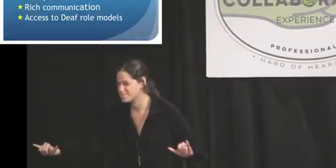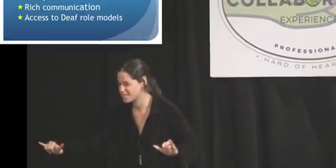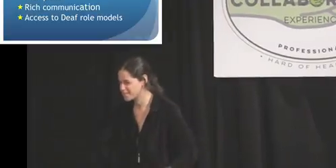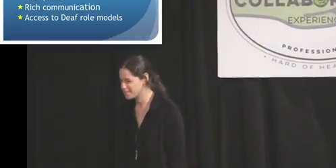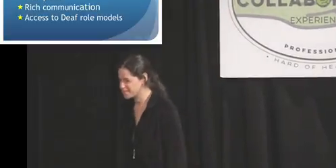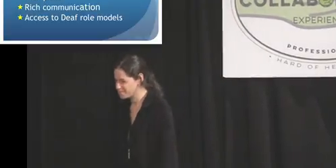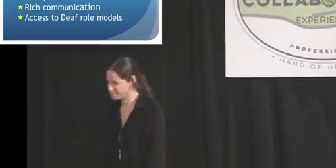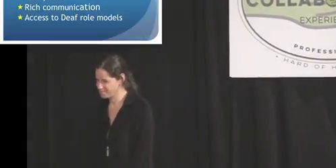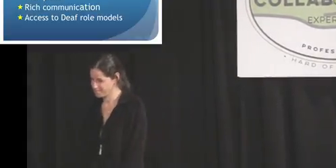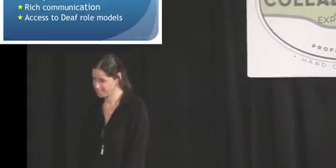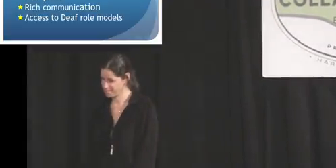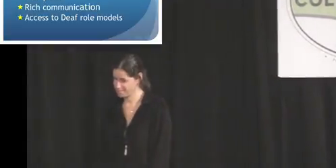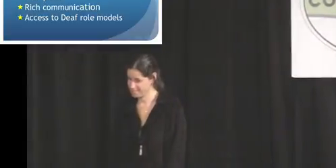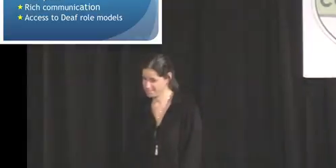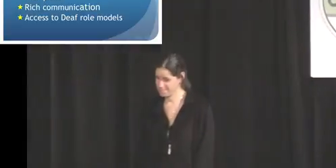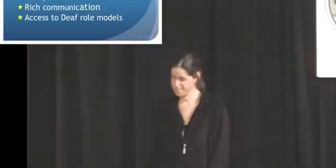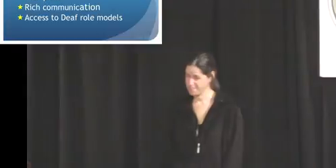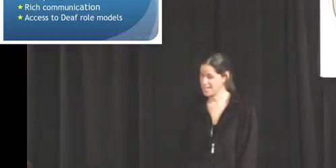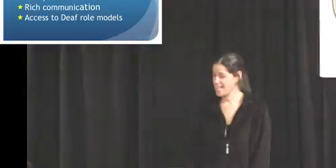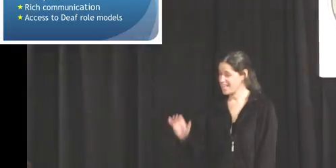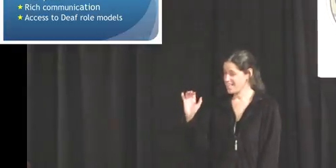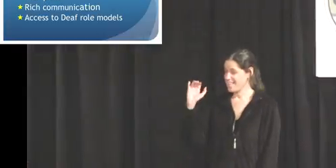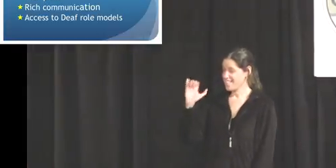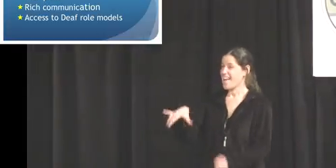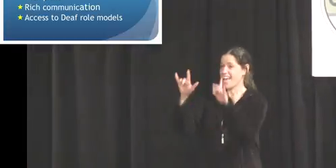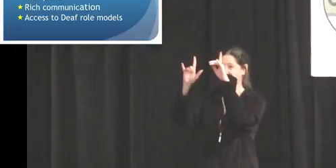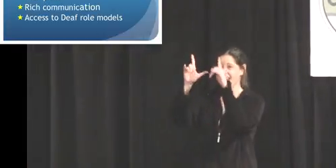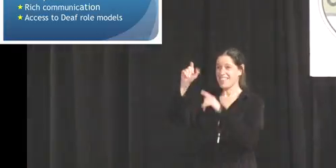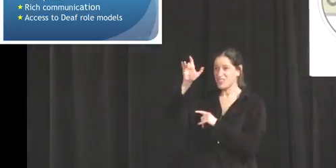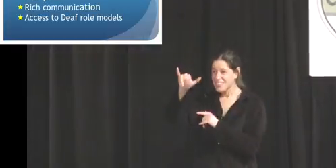not just on language, but literacy. Those approaches.